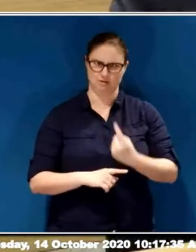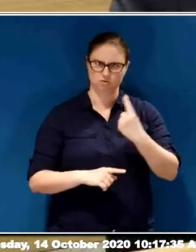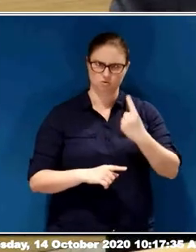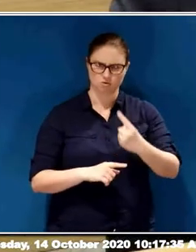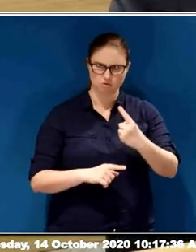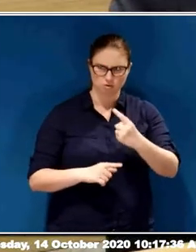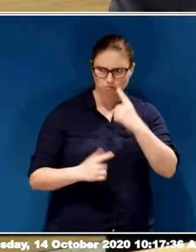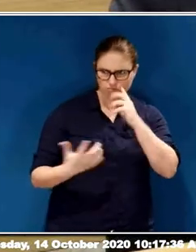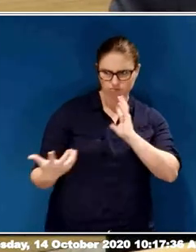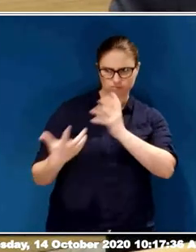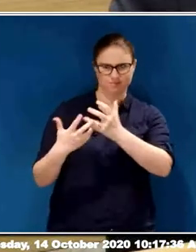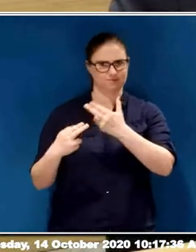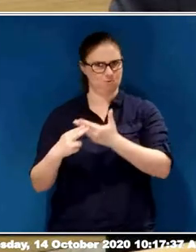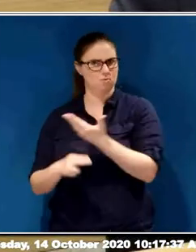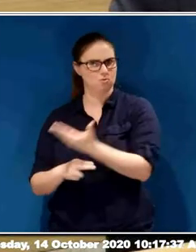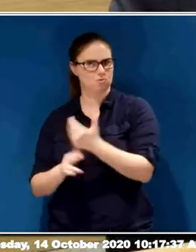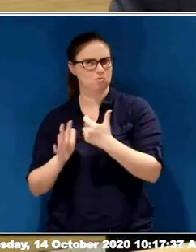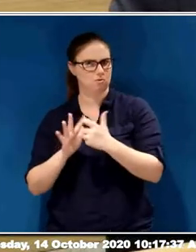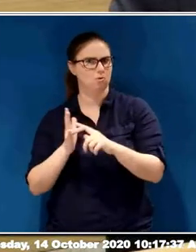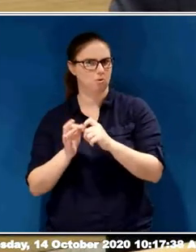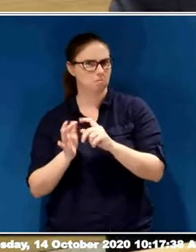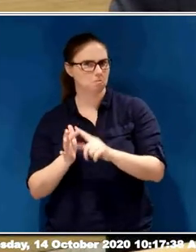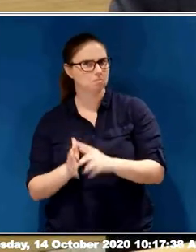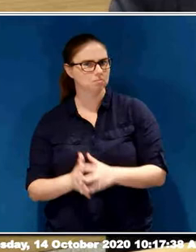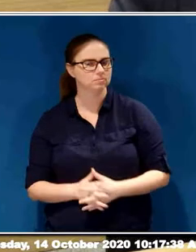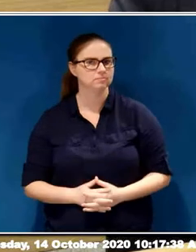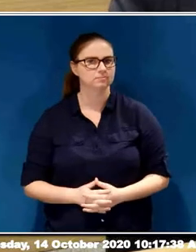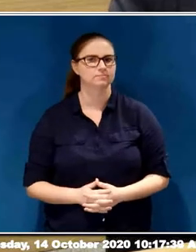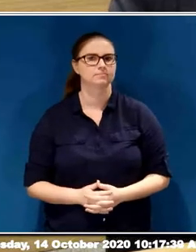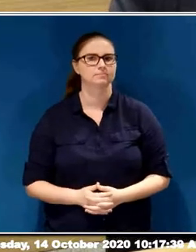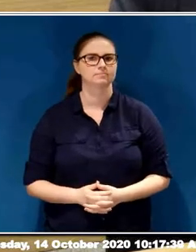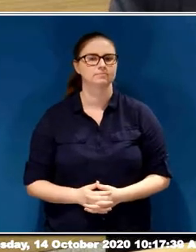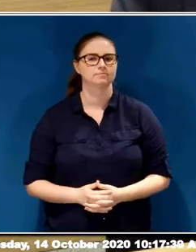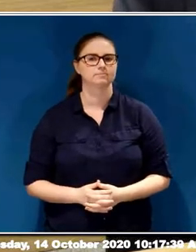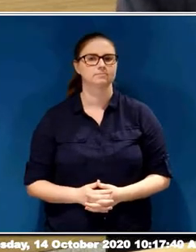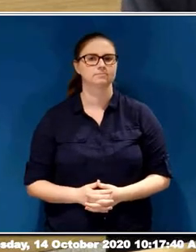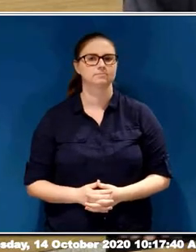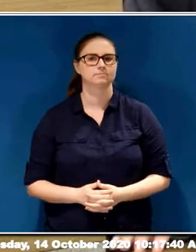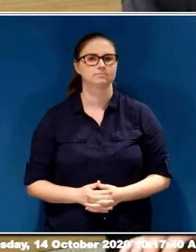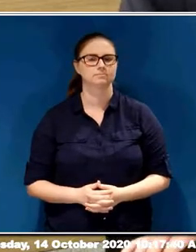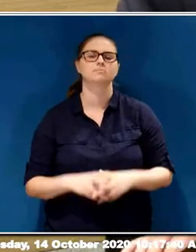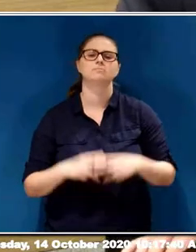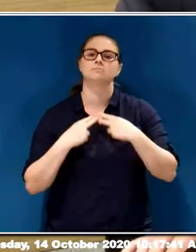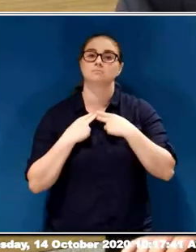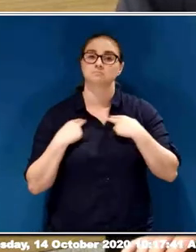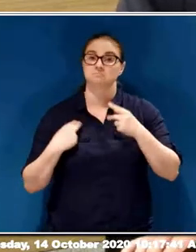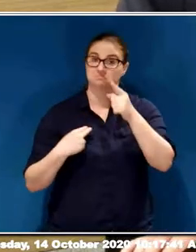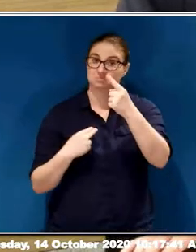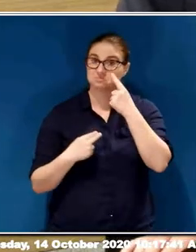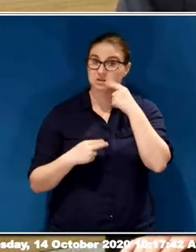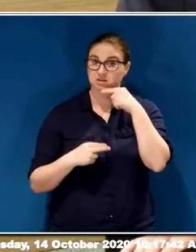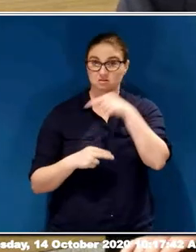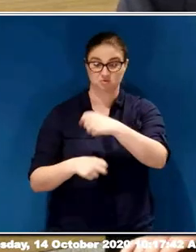What was his experience generally like in that year? Did you see some positive outcomes for him as a result? Absolutely.